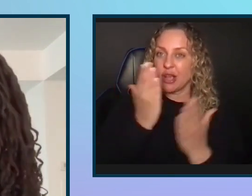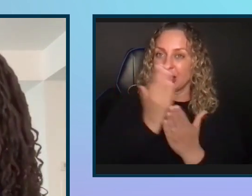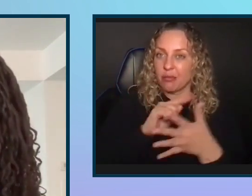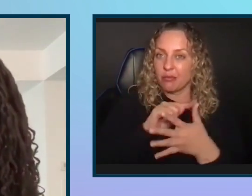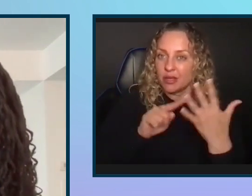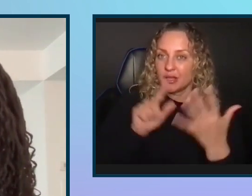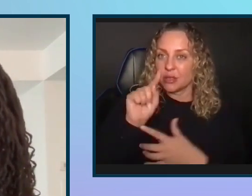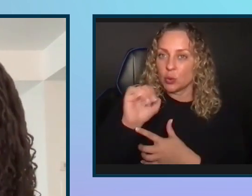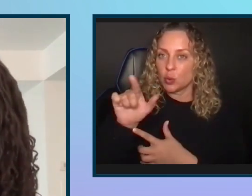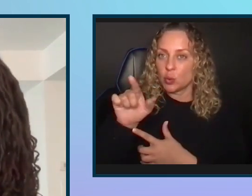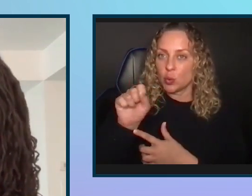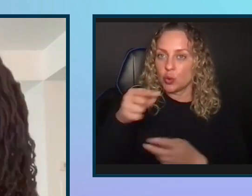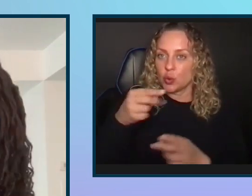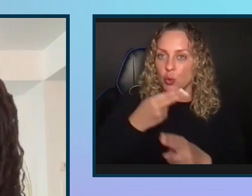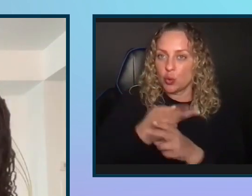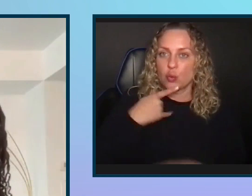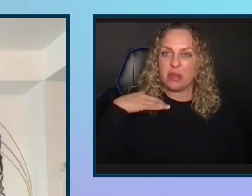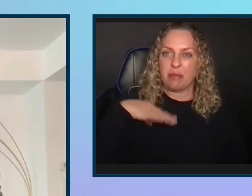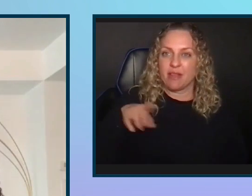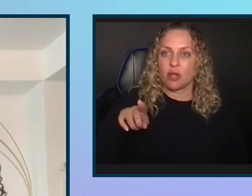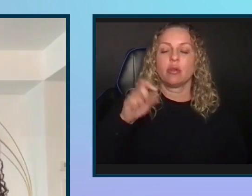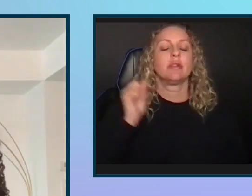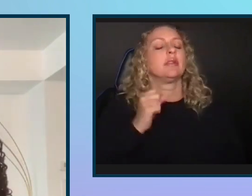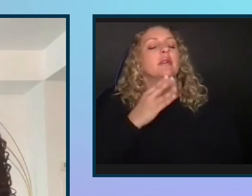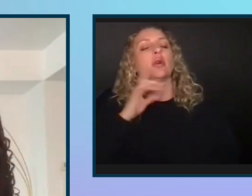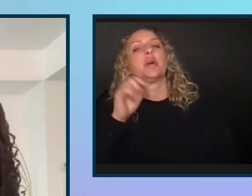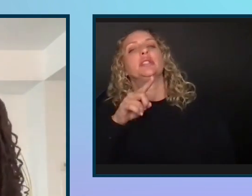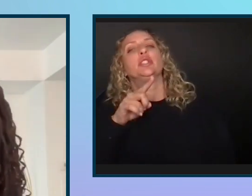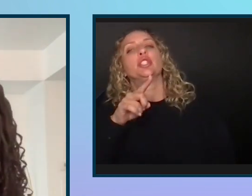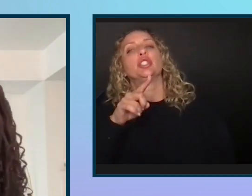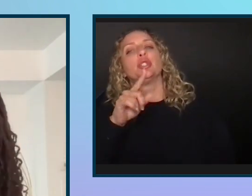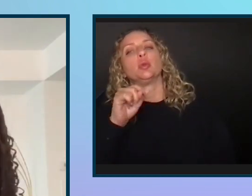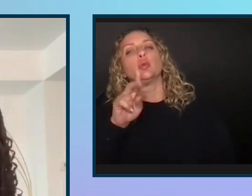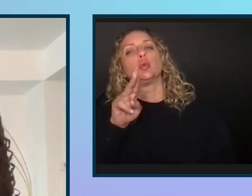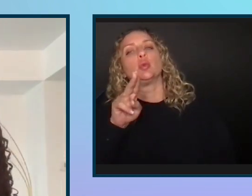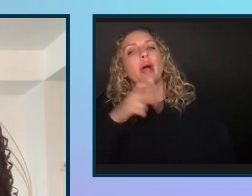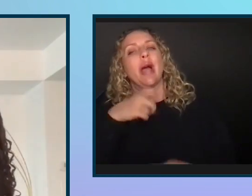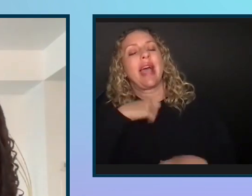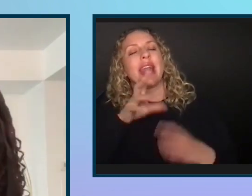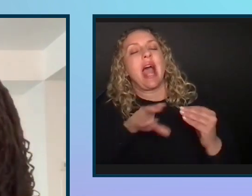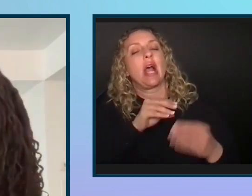that you found have been really helpful? Yeah, that's a good question. I actually didn't include any of my presentation 'cause I was actually really struggling